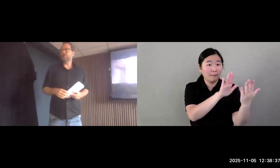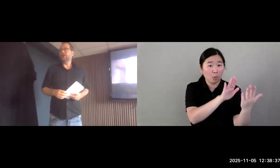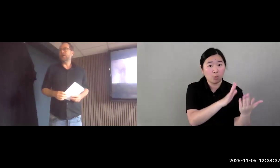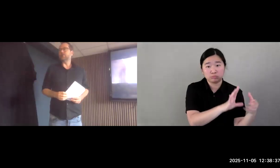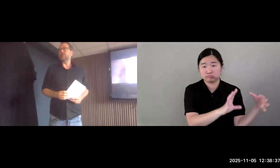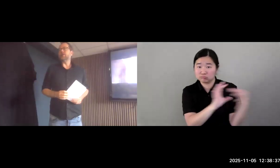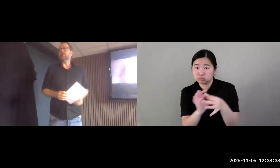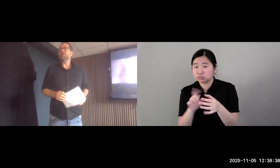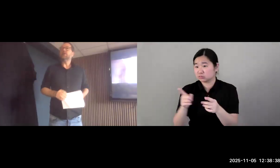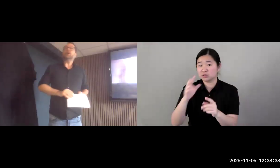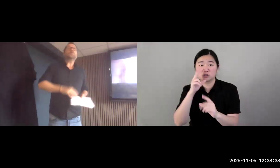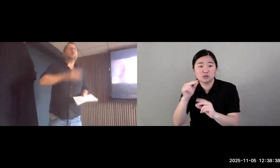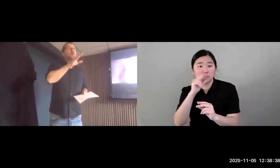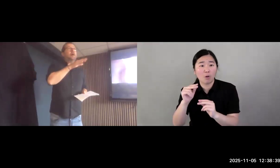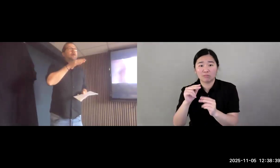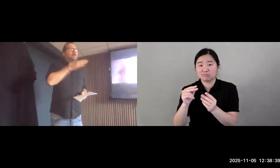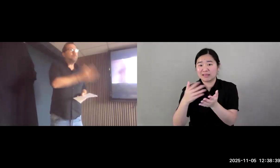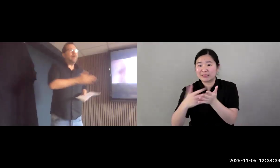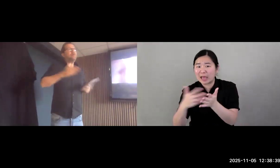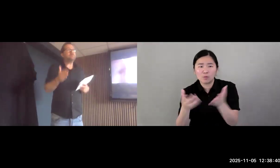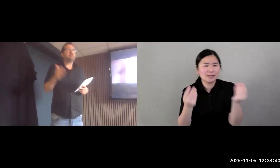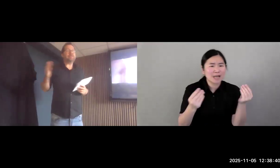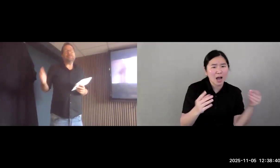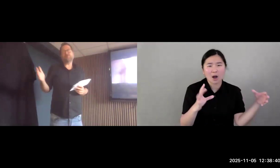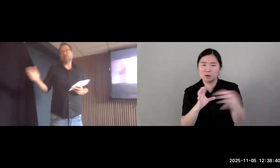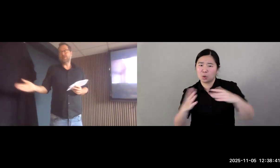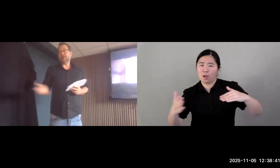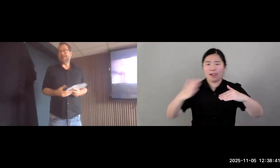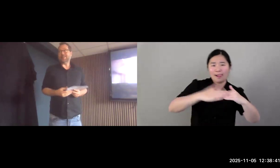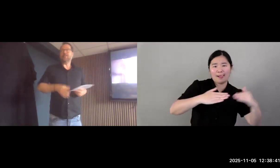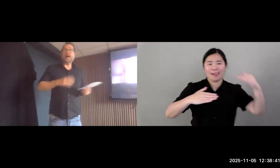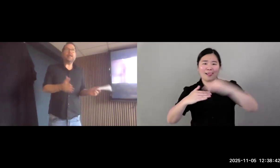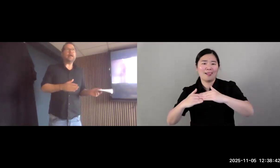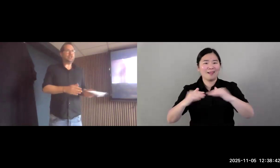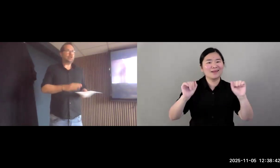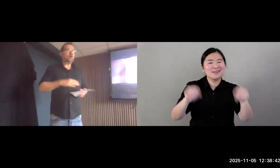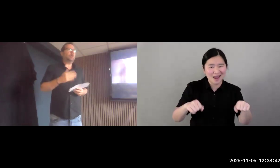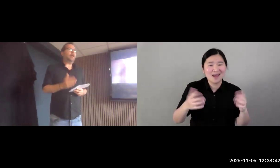stages, but also by comparing different dialects